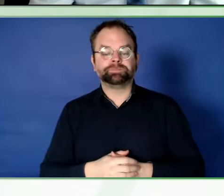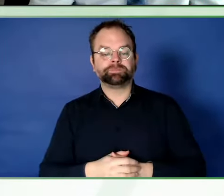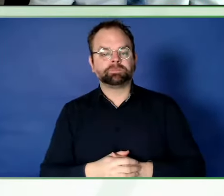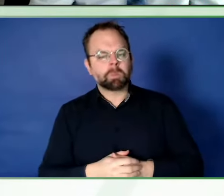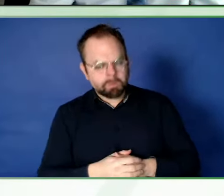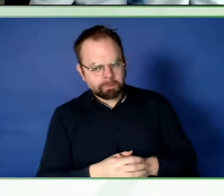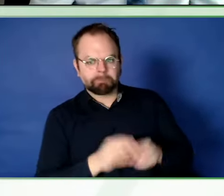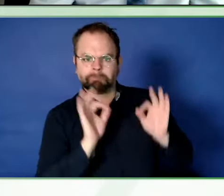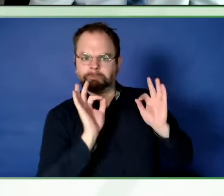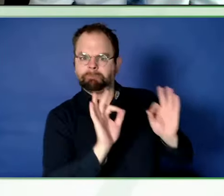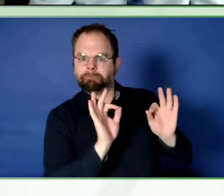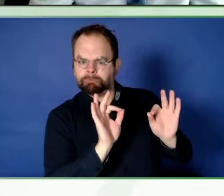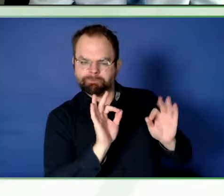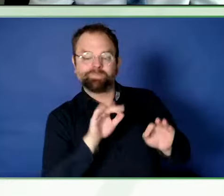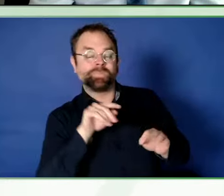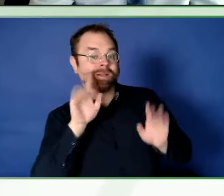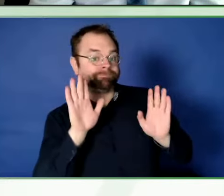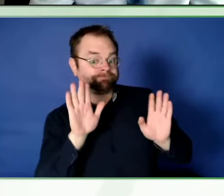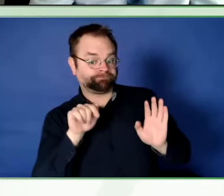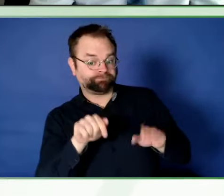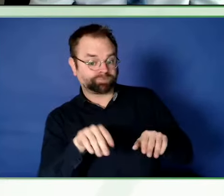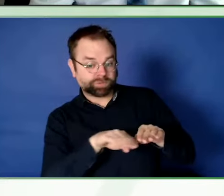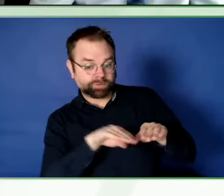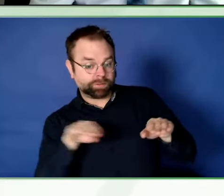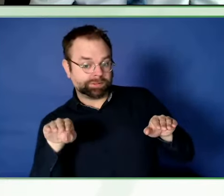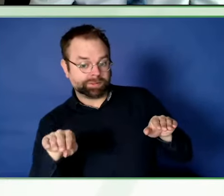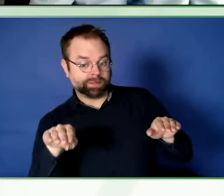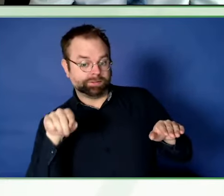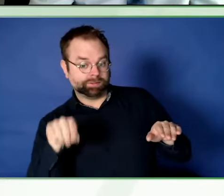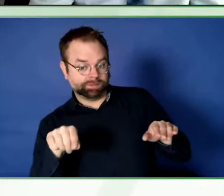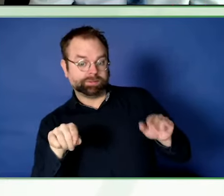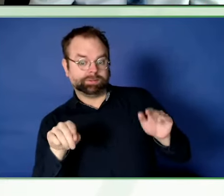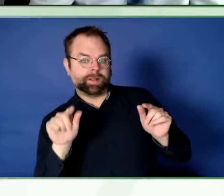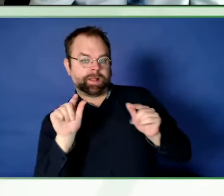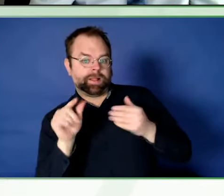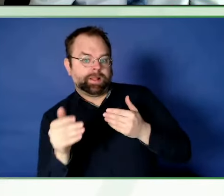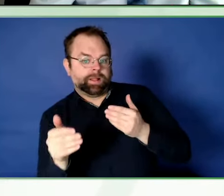to say in your closing statement?